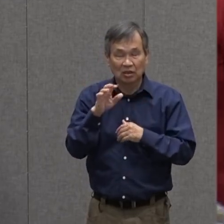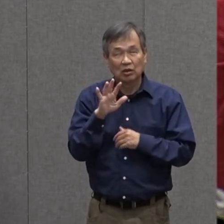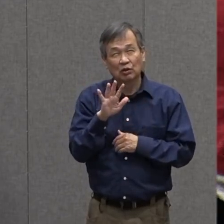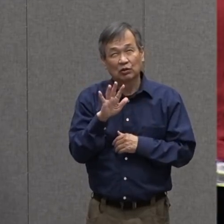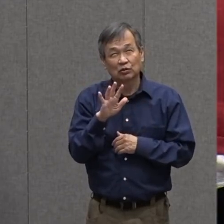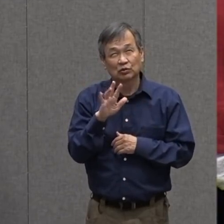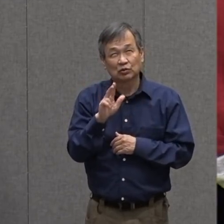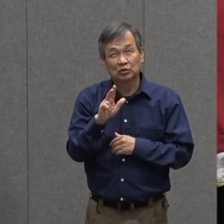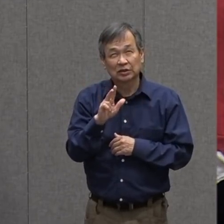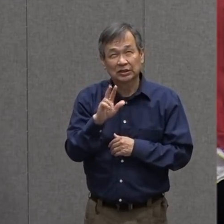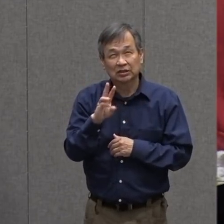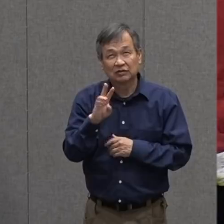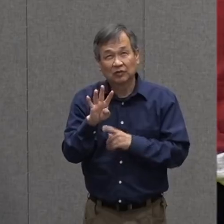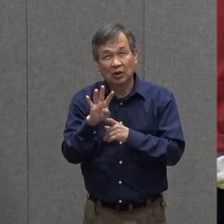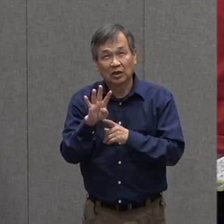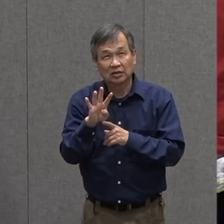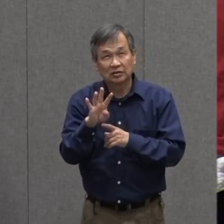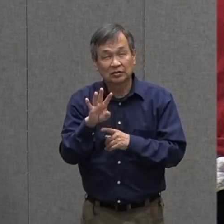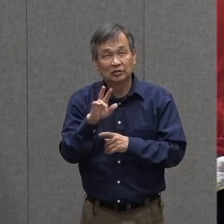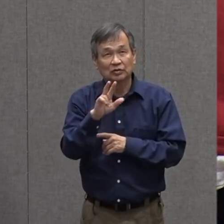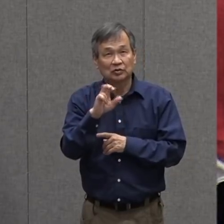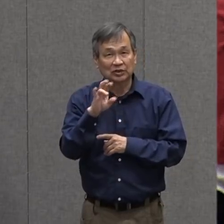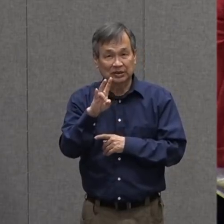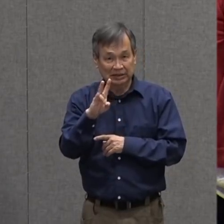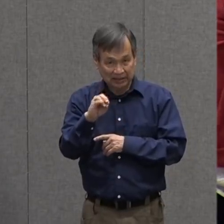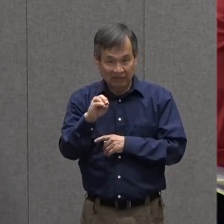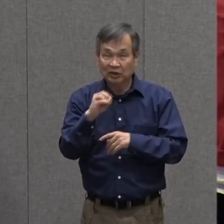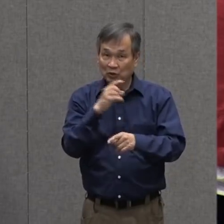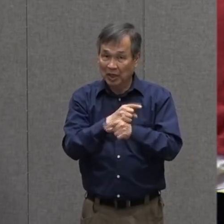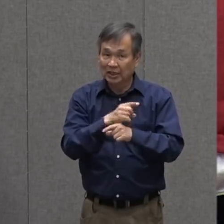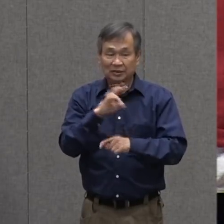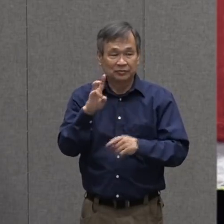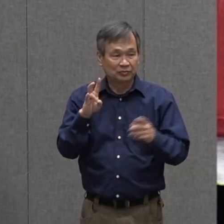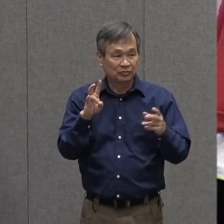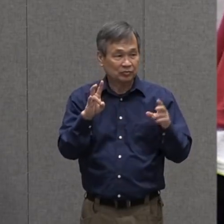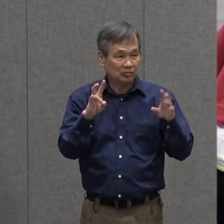370, how much to get to that 370? Six more.